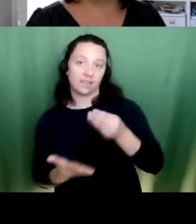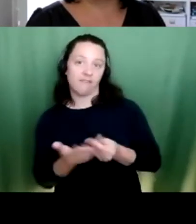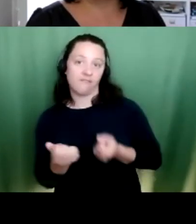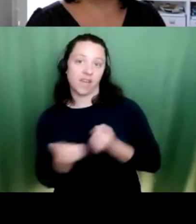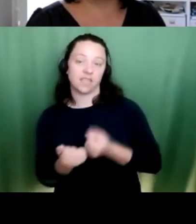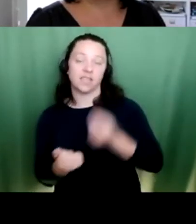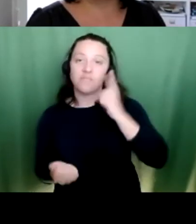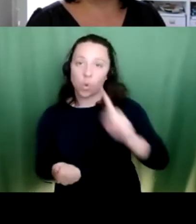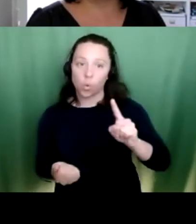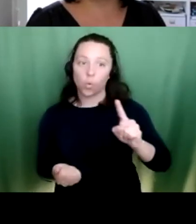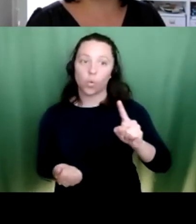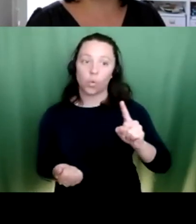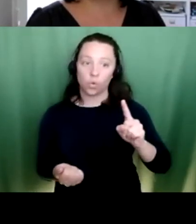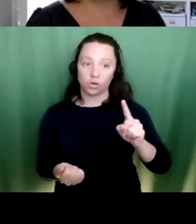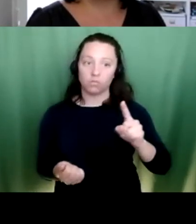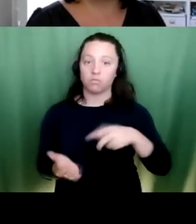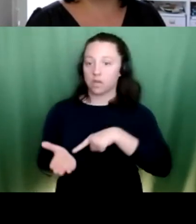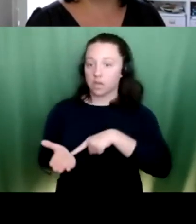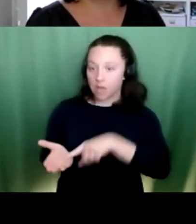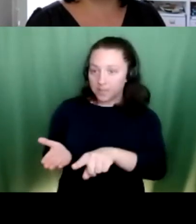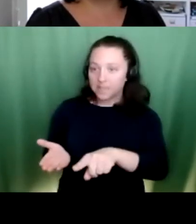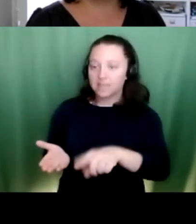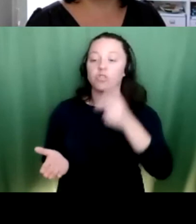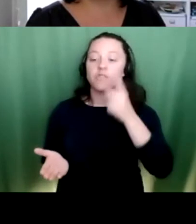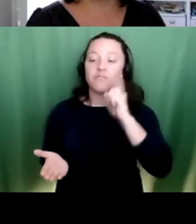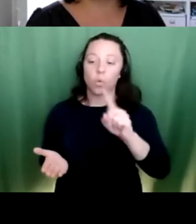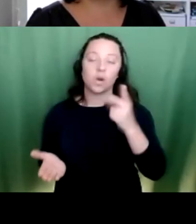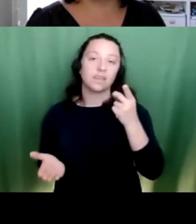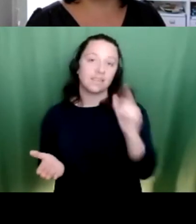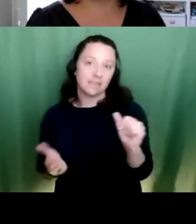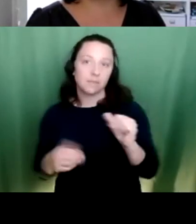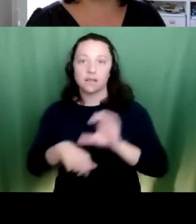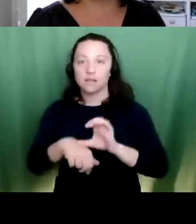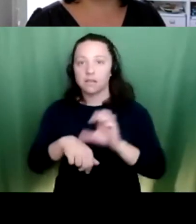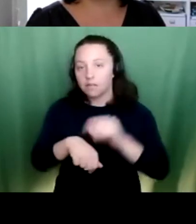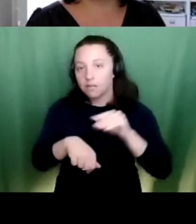compensation for disability consultants and these are individuals with disabilities